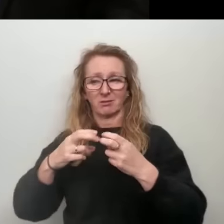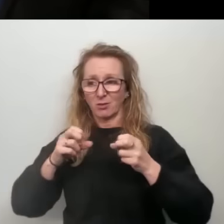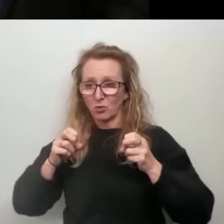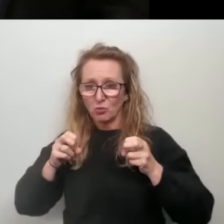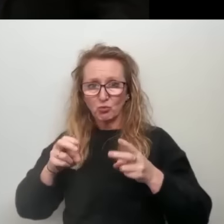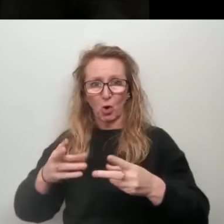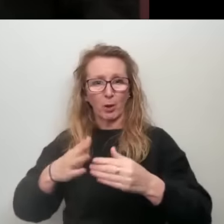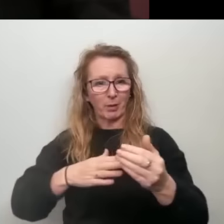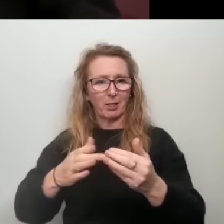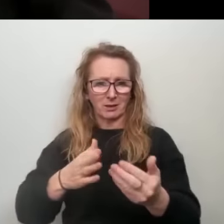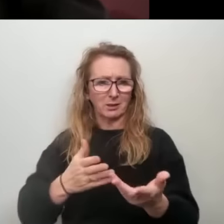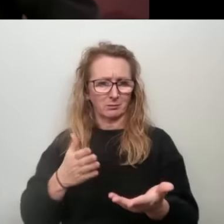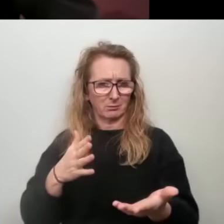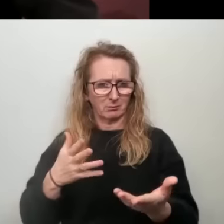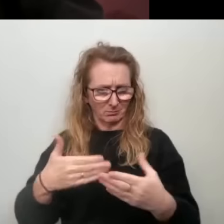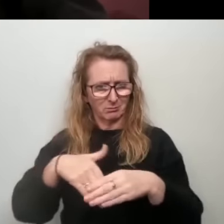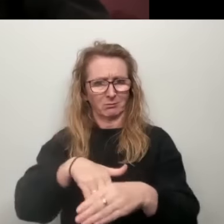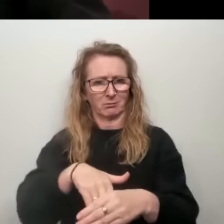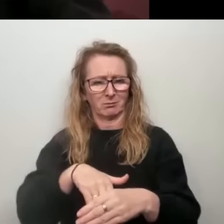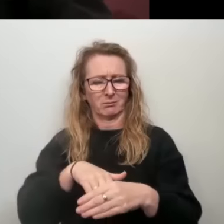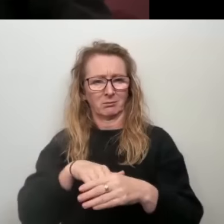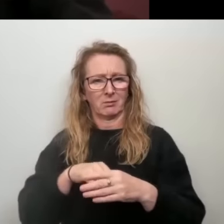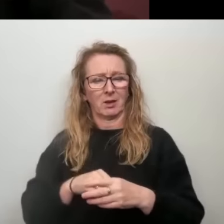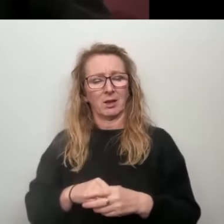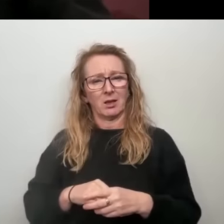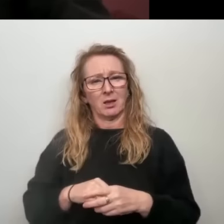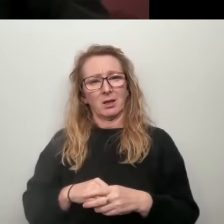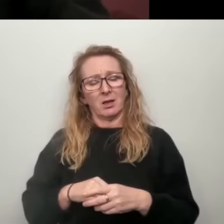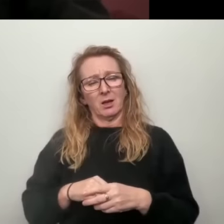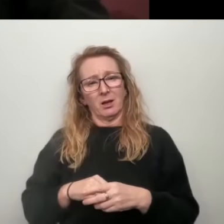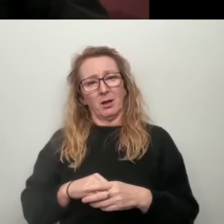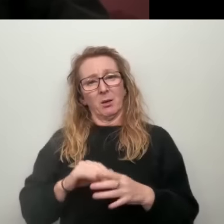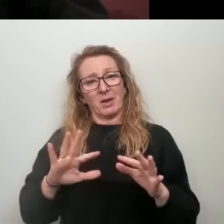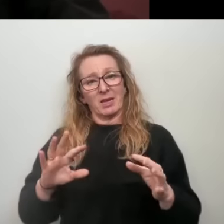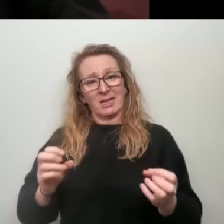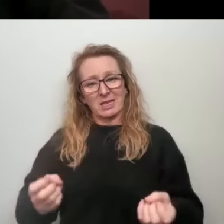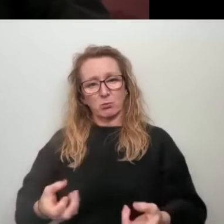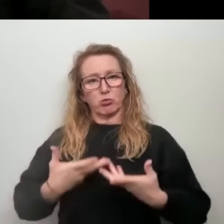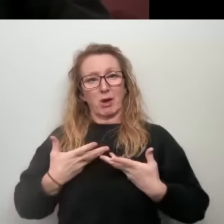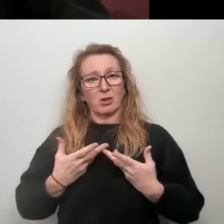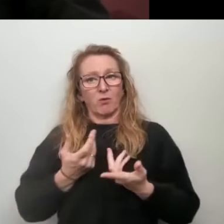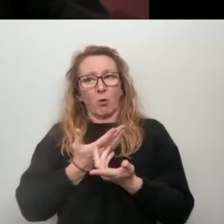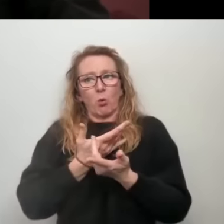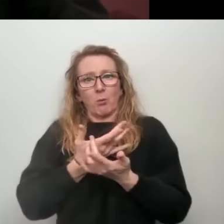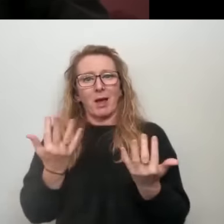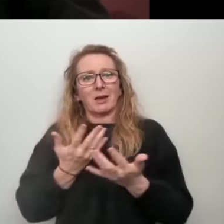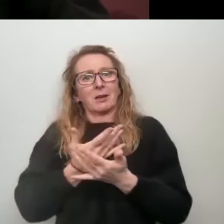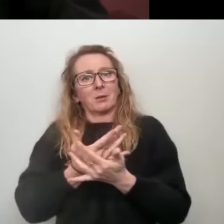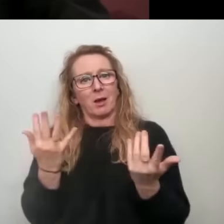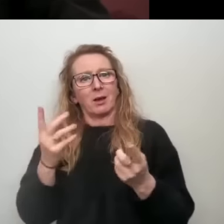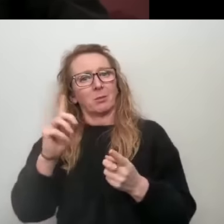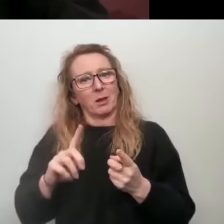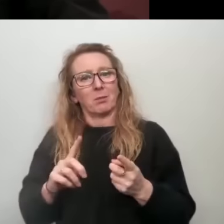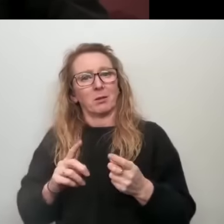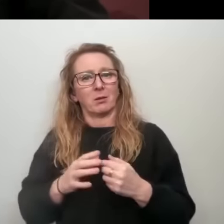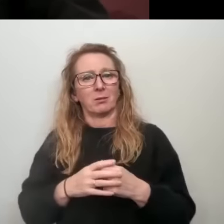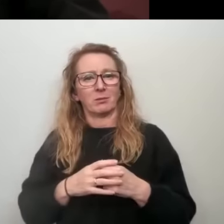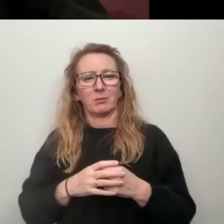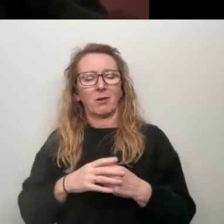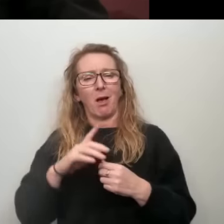So yeah, undoubtedly who would've looked at it, but it's been an inspiration for many, many people over the years. Like I say, I couldn't put my hand on the references